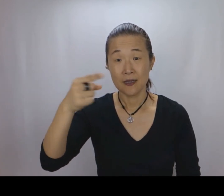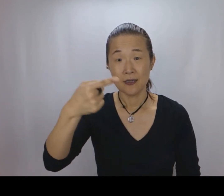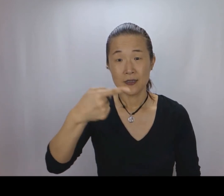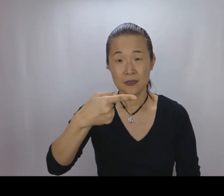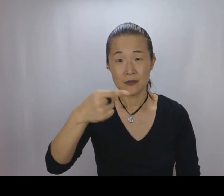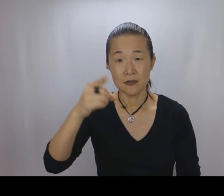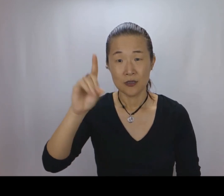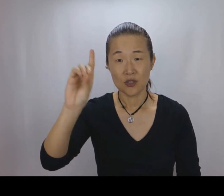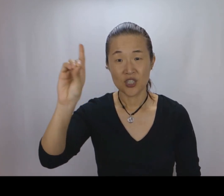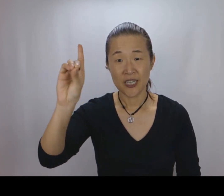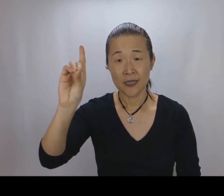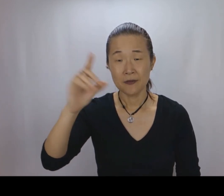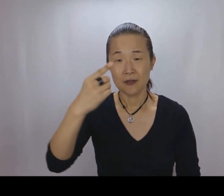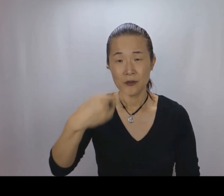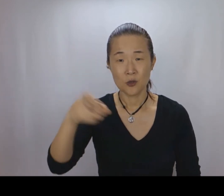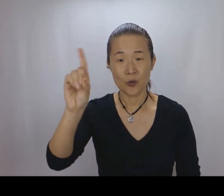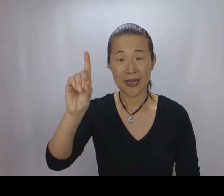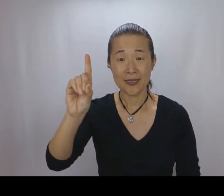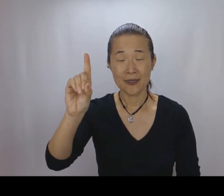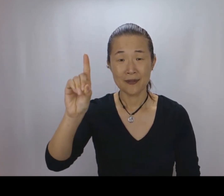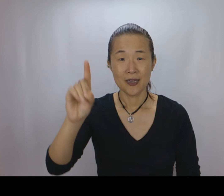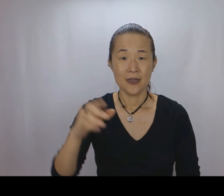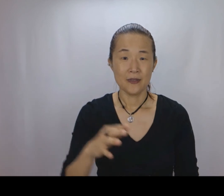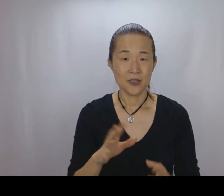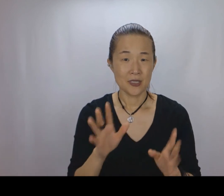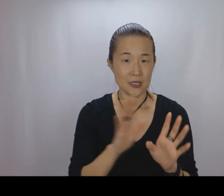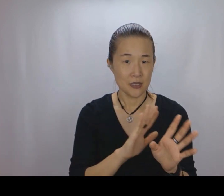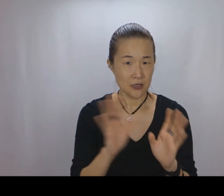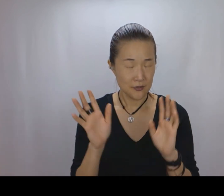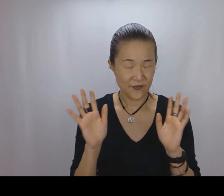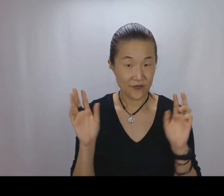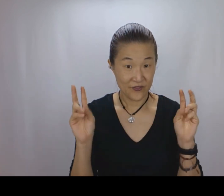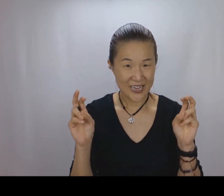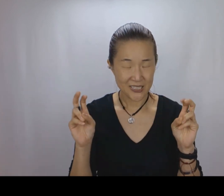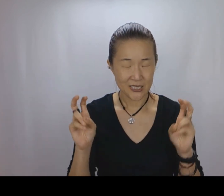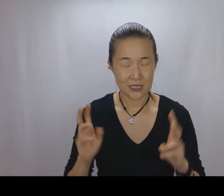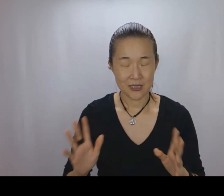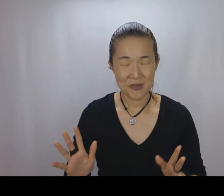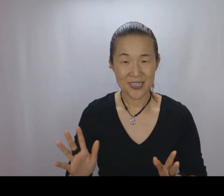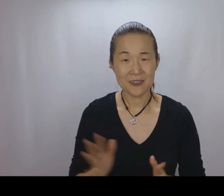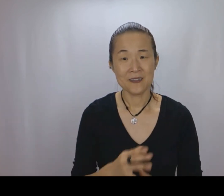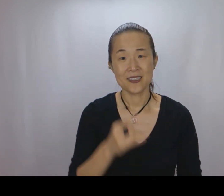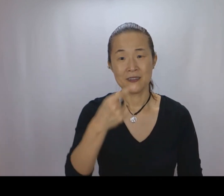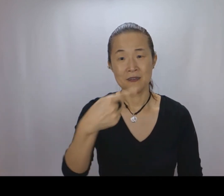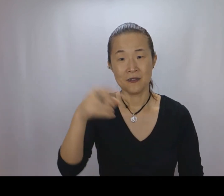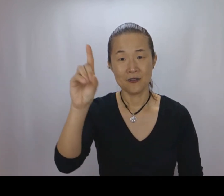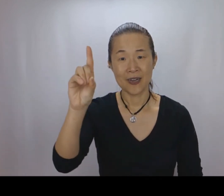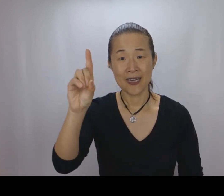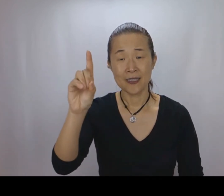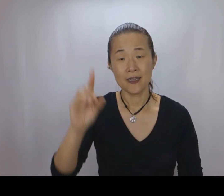So "G" grand, and just it's just a fast spell, so grand